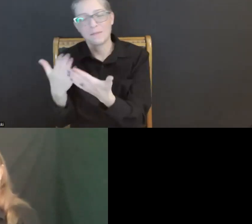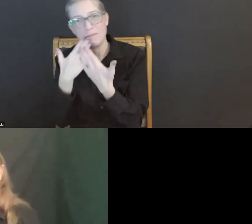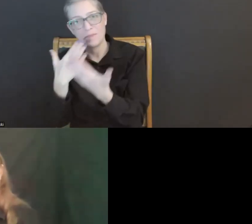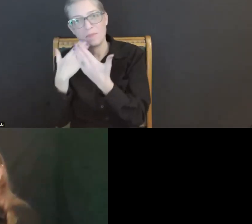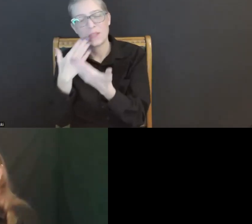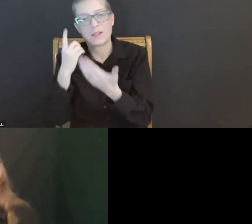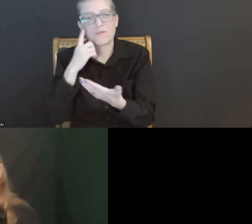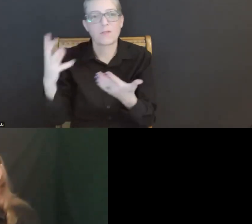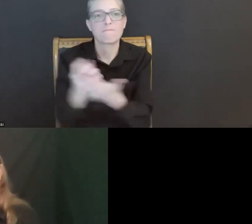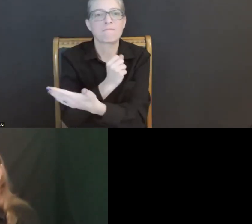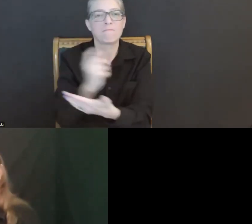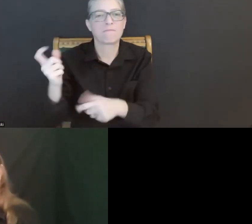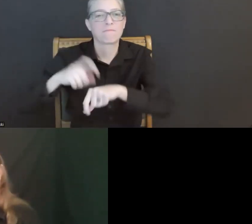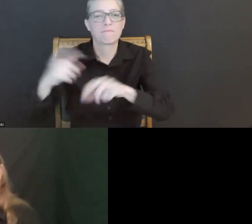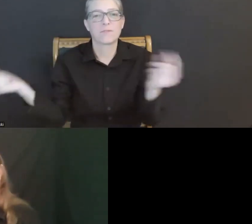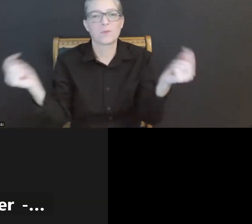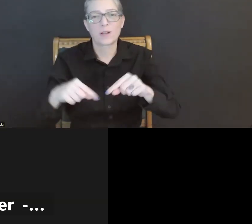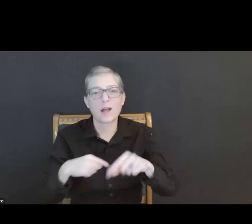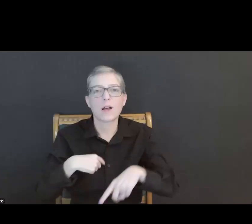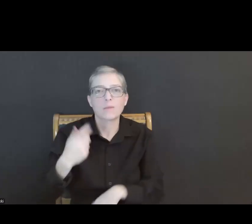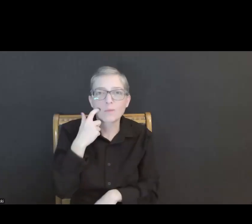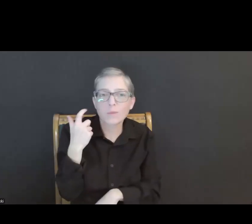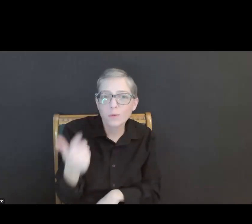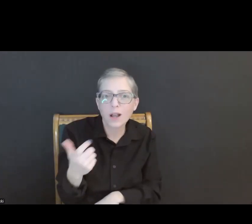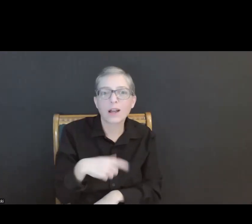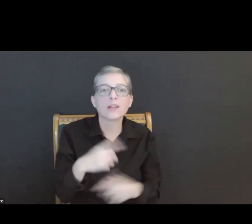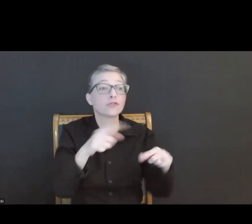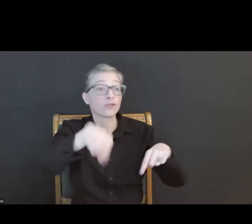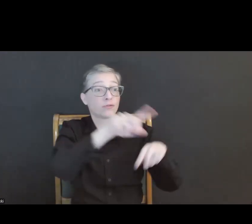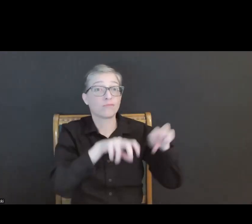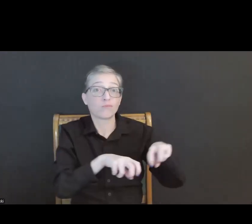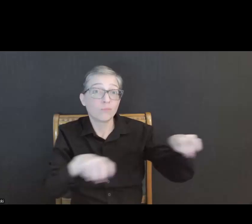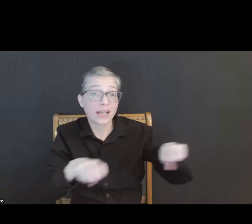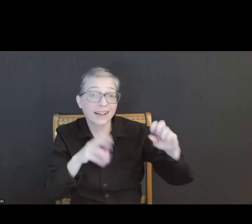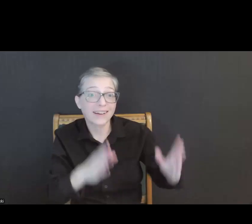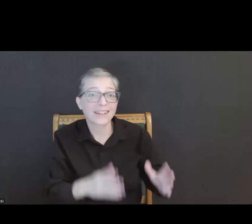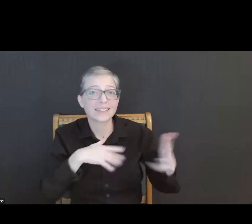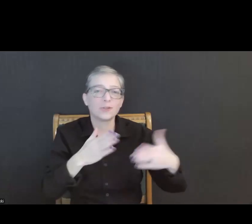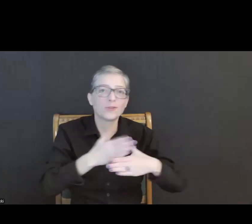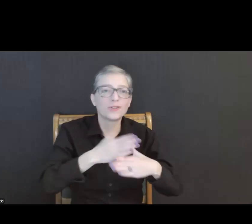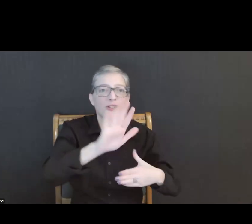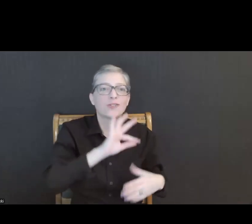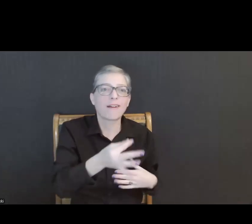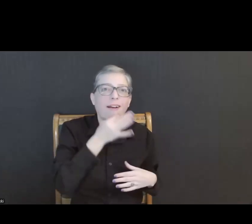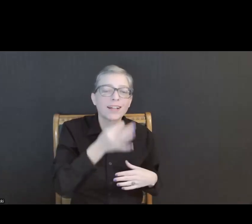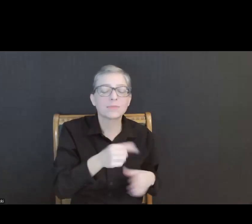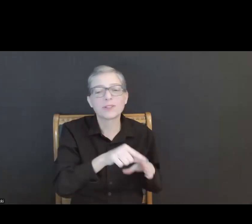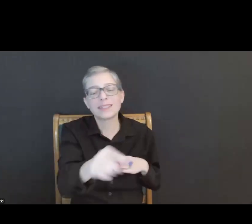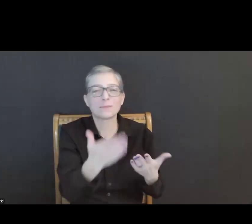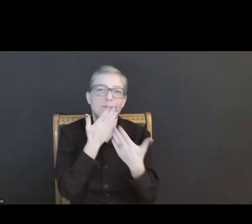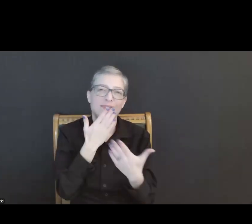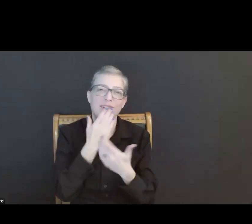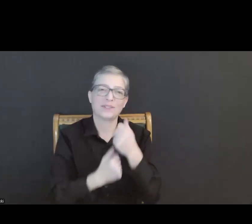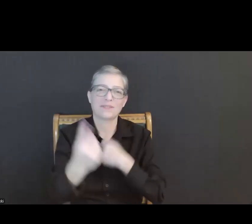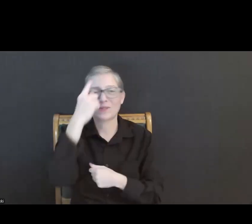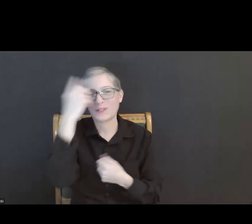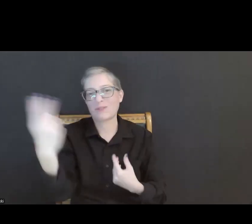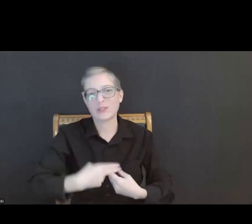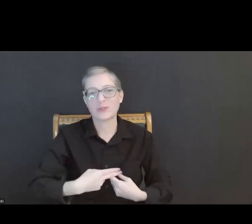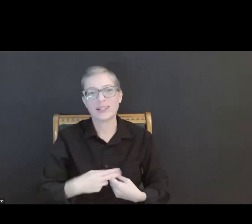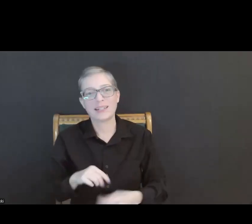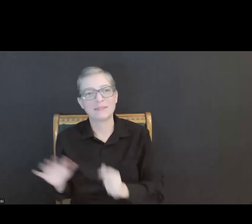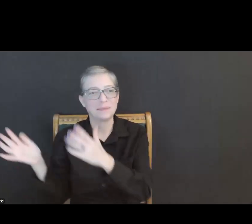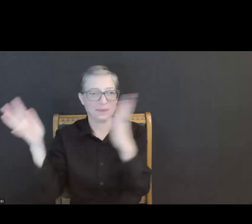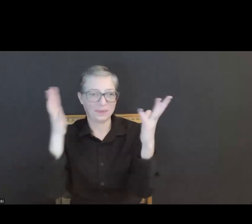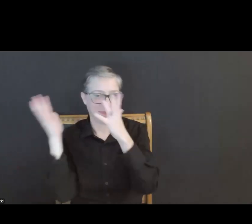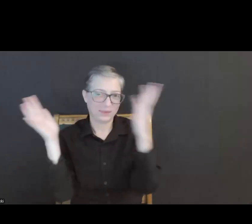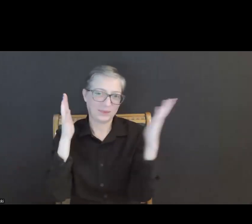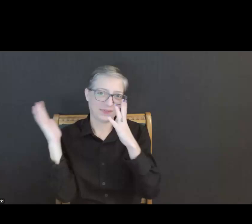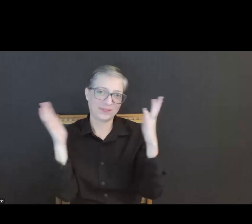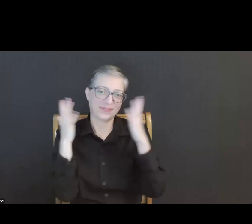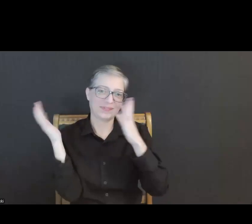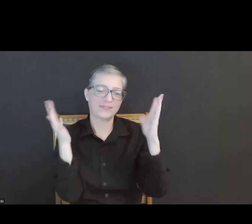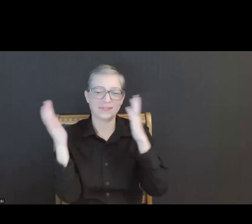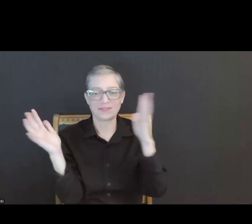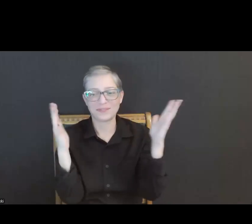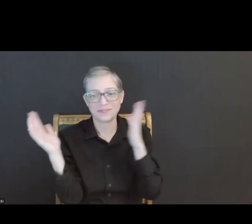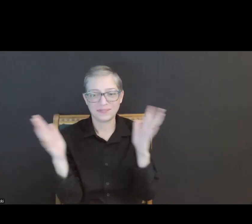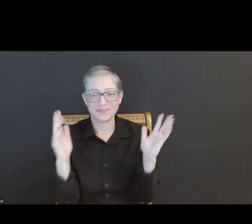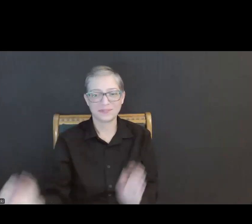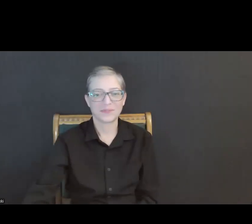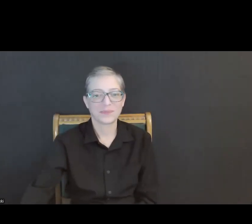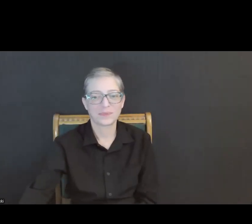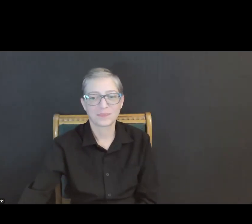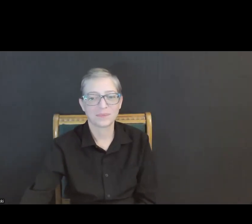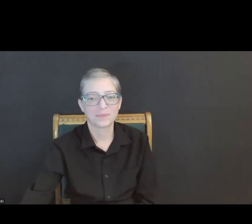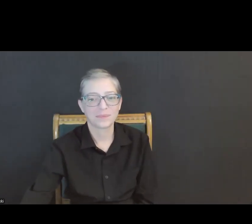the time to be with us sharing your expertise and we are done so thanks for joining everybody